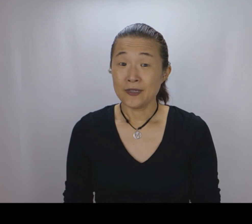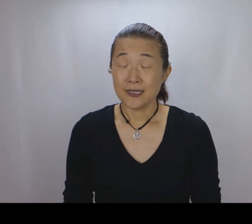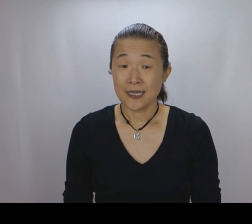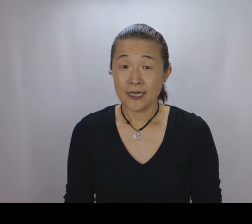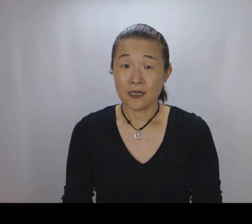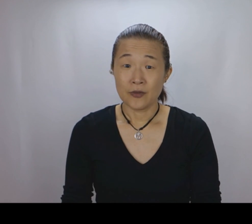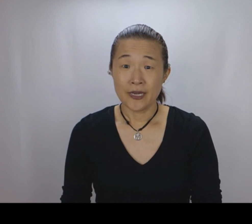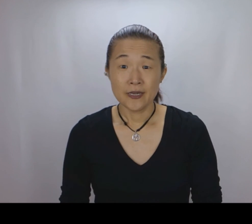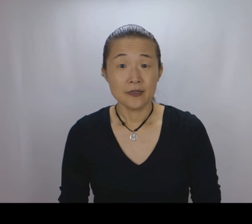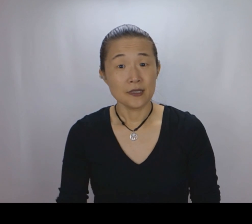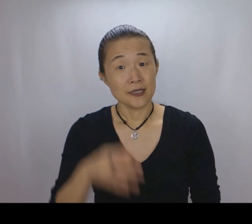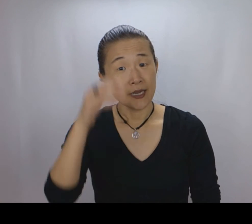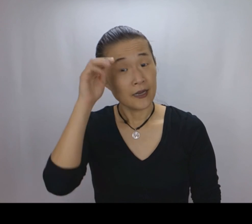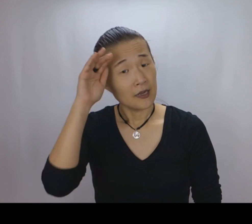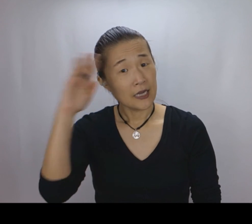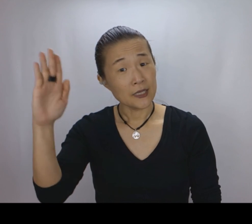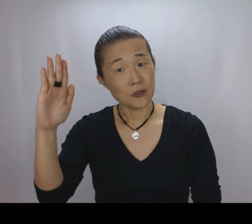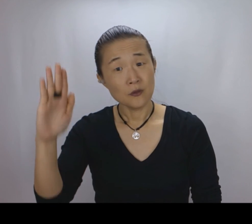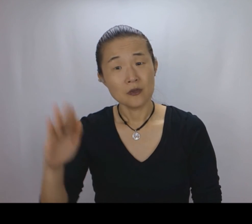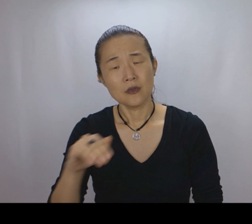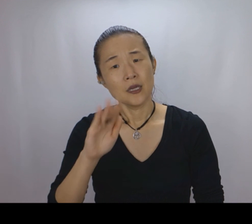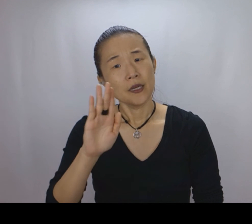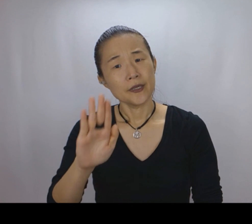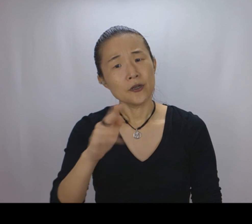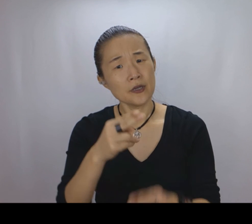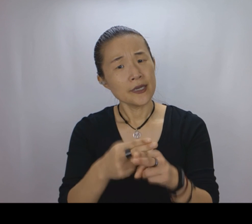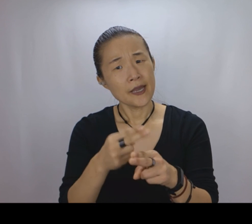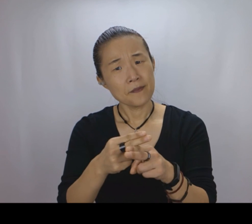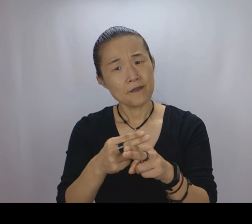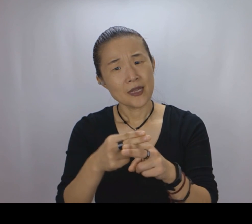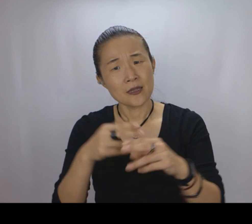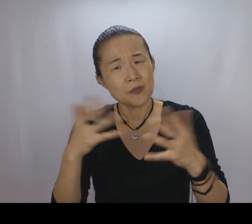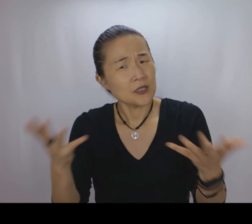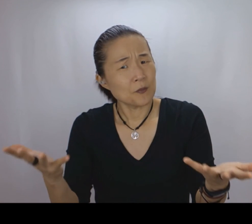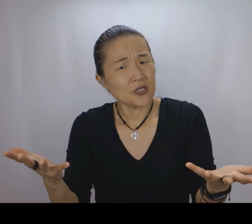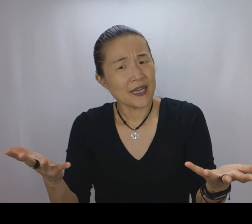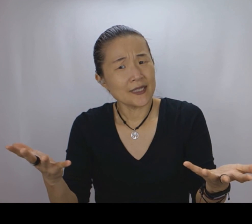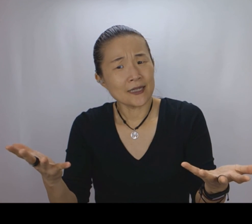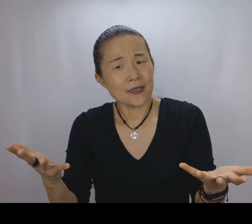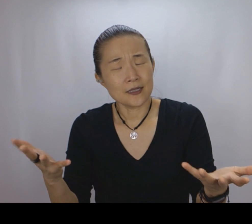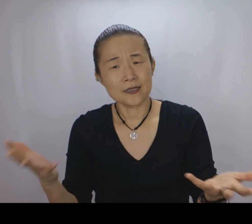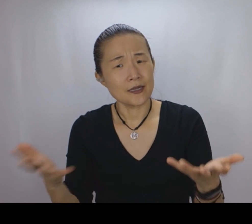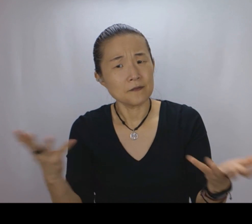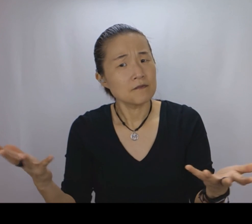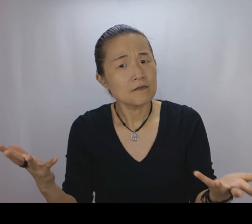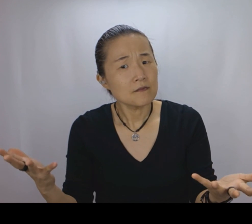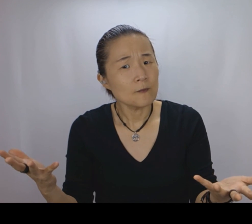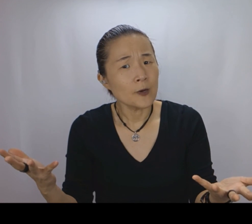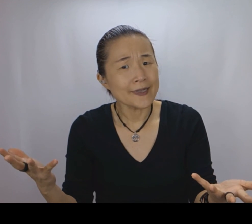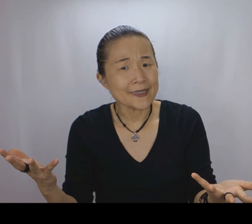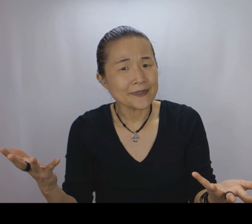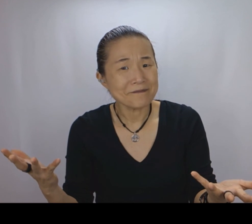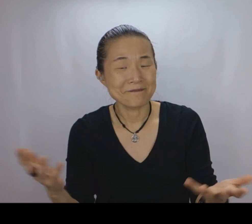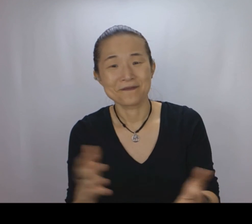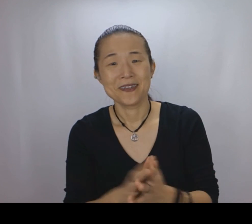Now you can say a greeting. You can say, "Hello your name?" and then you put your hands out like this... like What is it?"